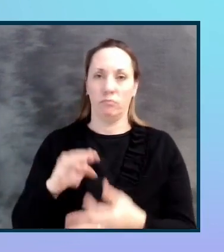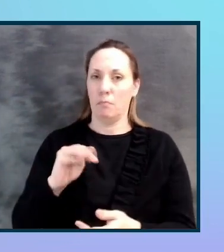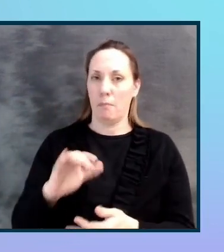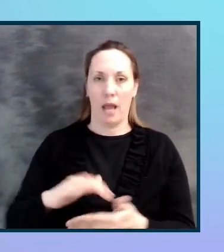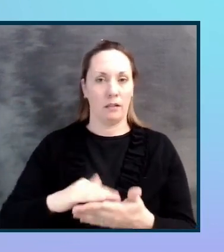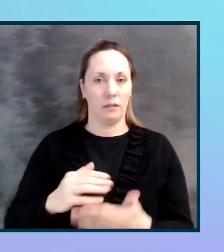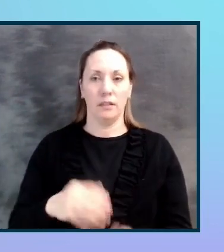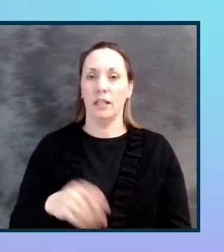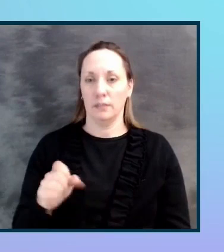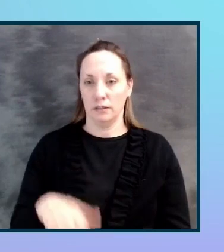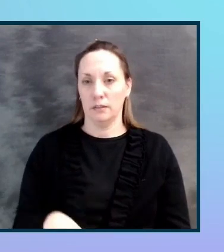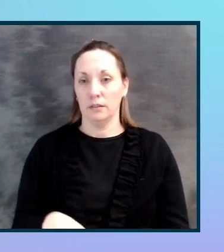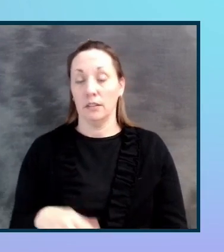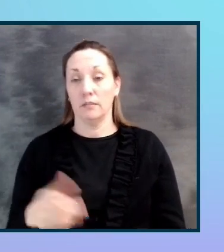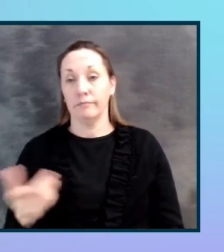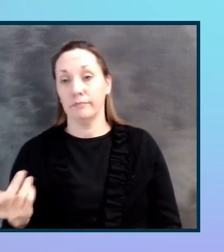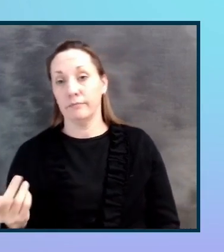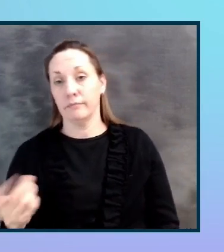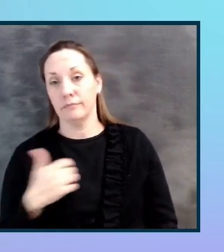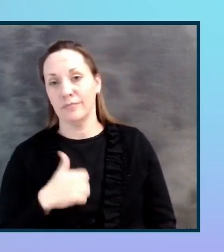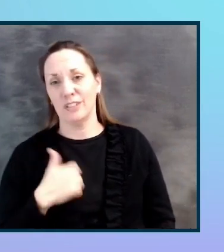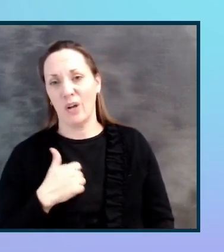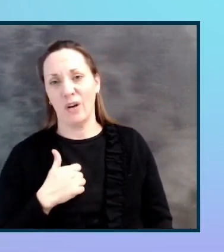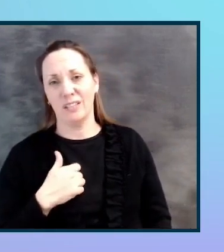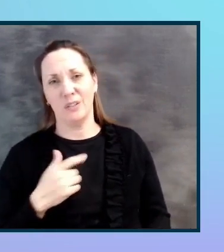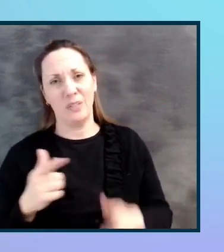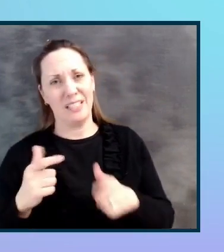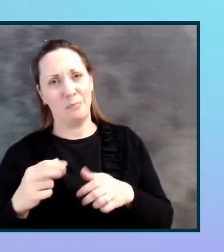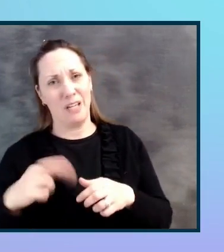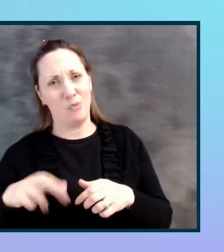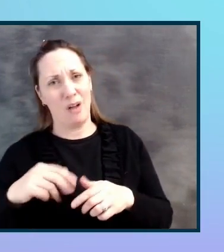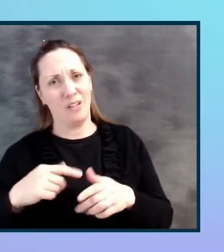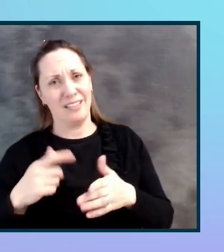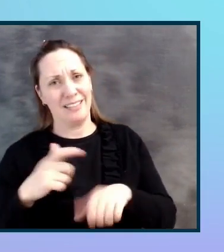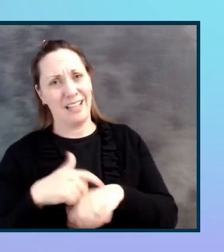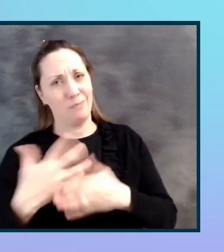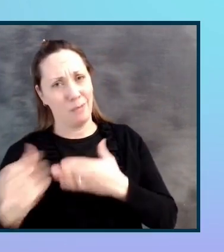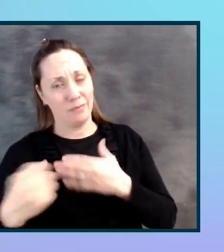Quick yes, all right. Sorry to do the speed round 'cause we're almost outta time. No, you're fine.